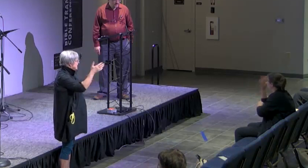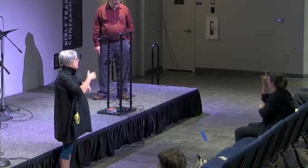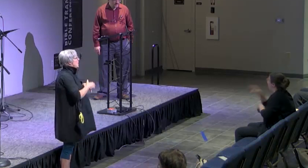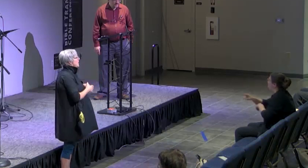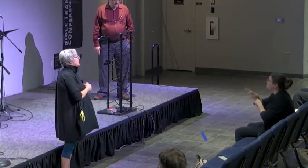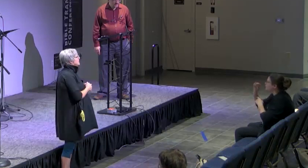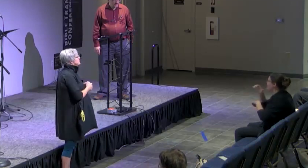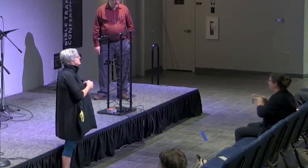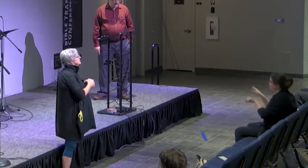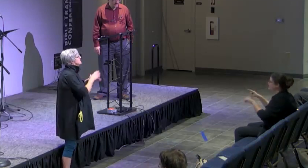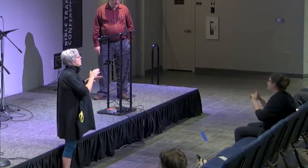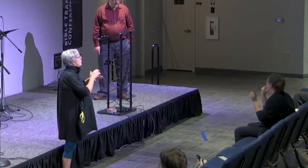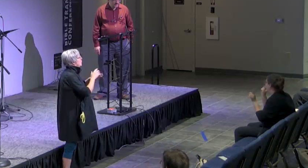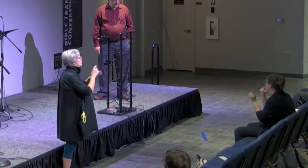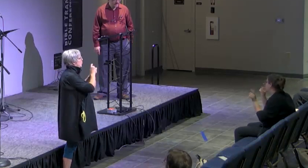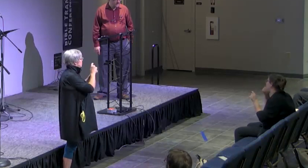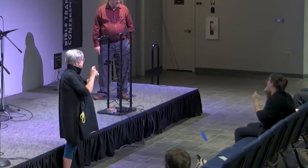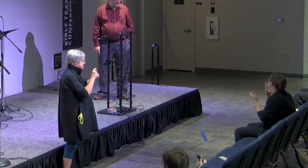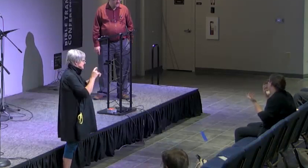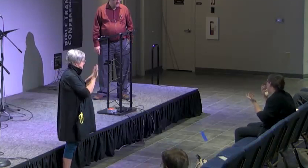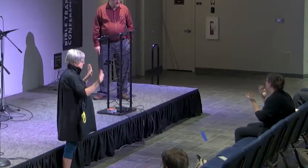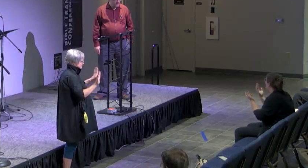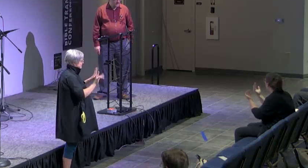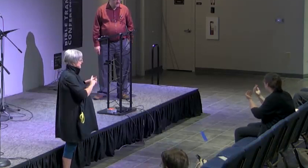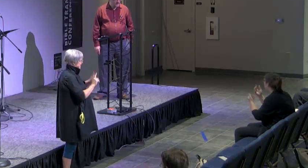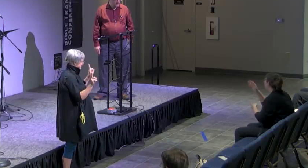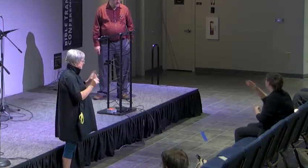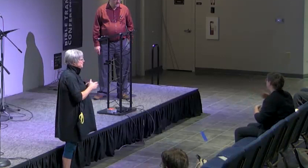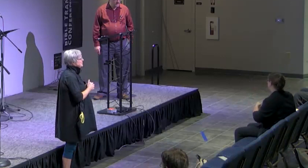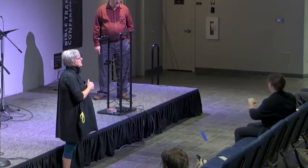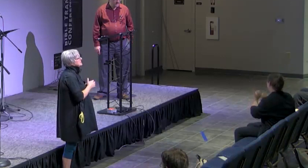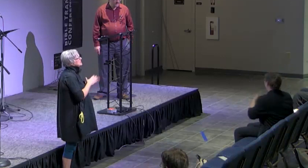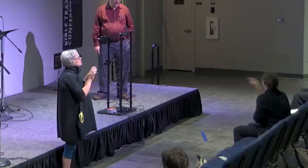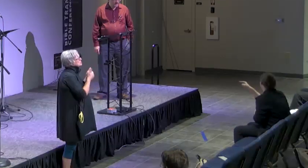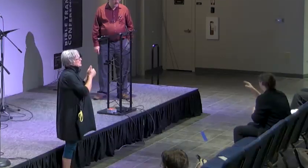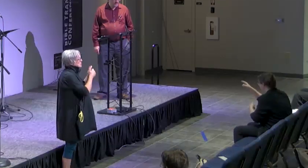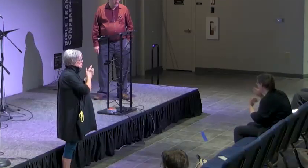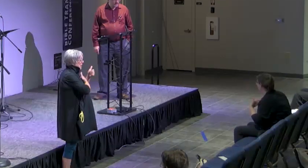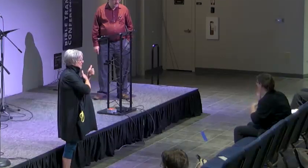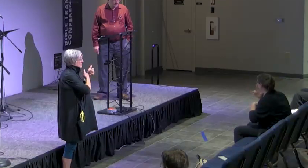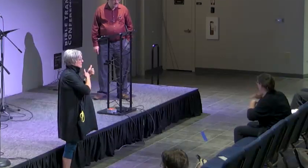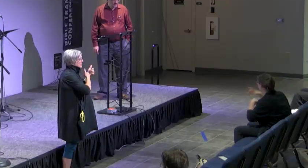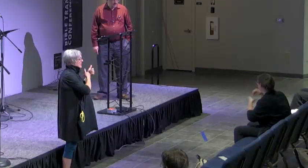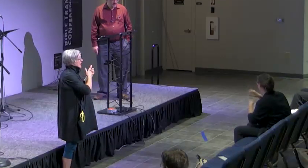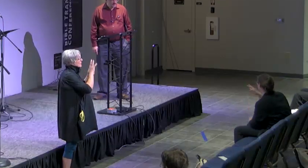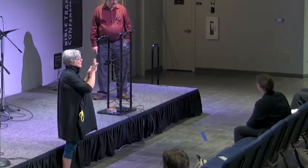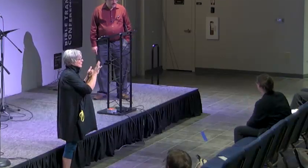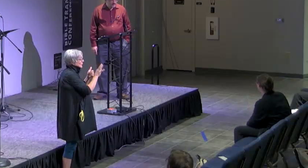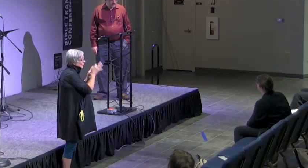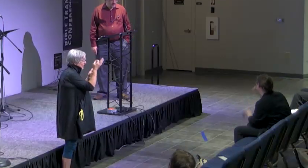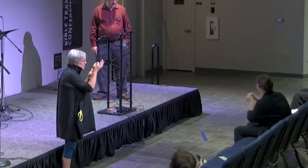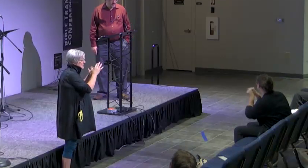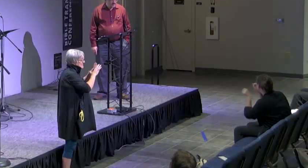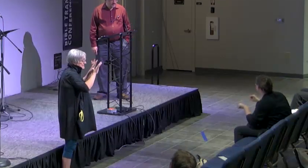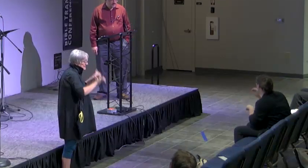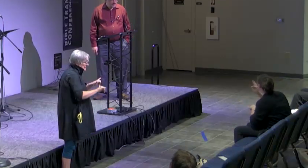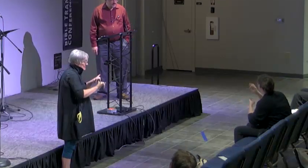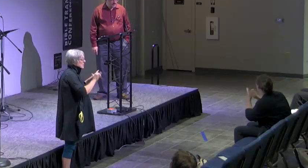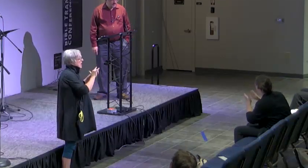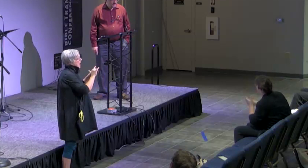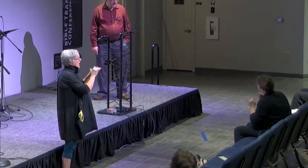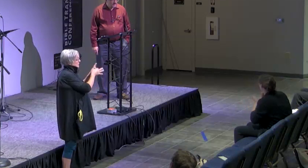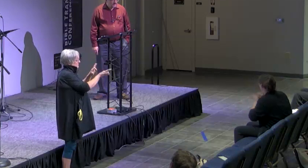In French. So. My challenge, do you have video in front, a bid on the French system of writing that can help our team?